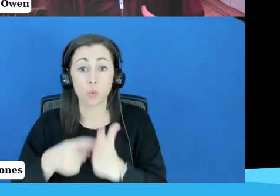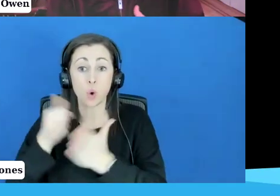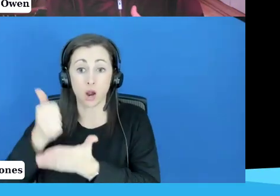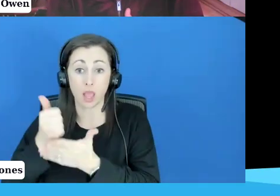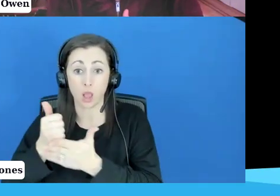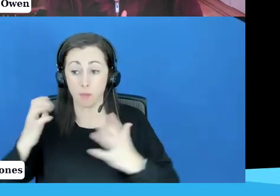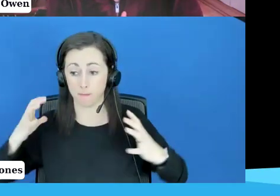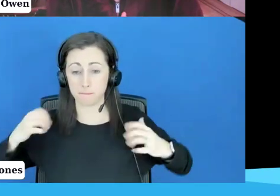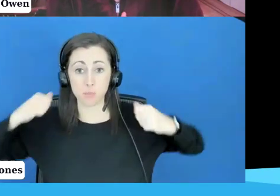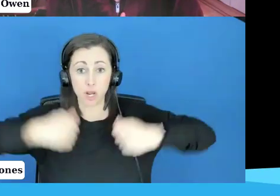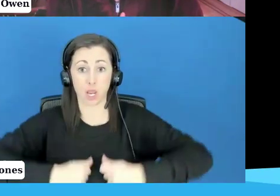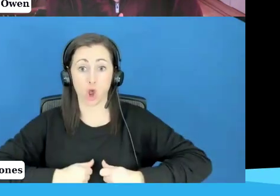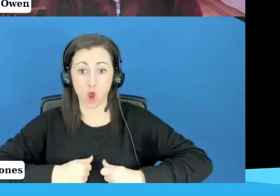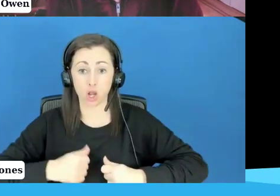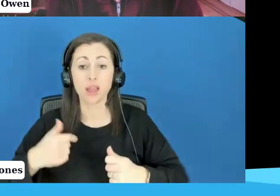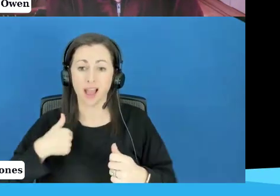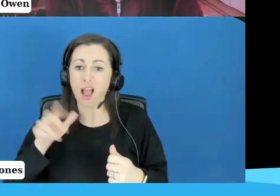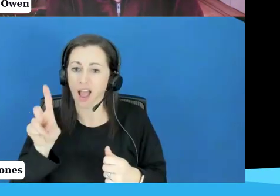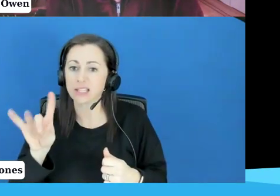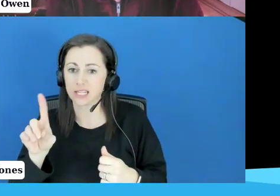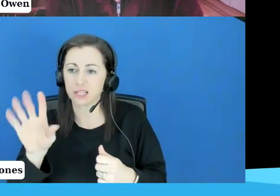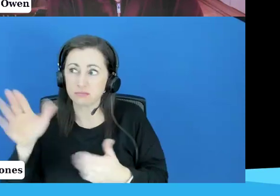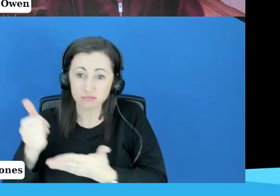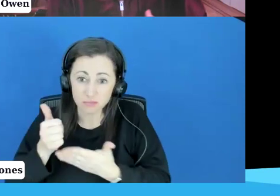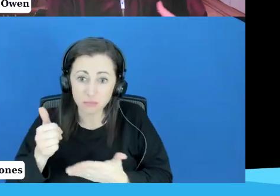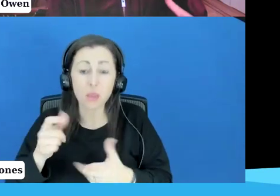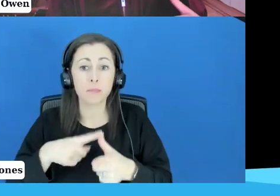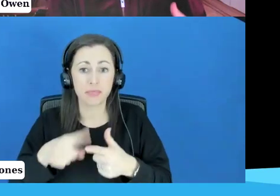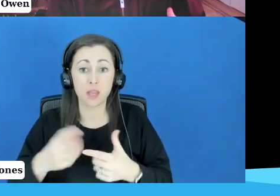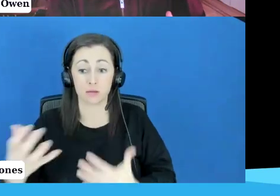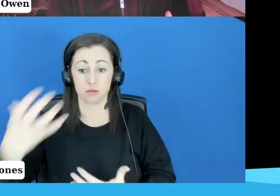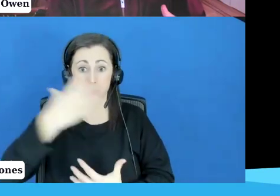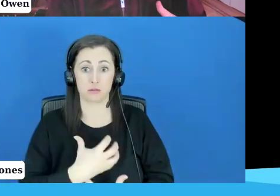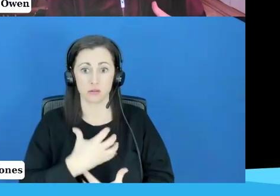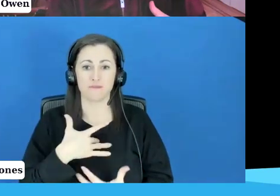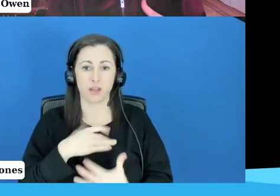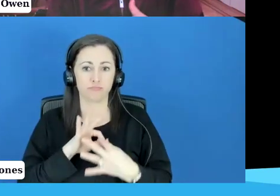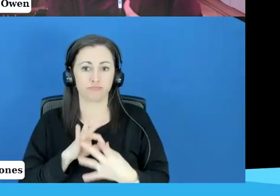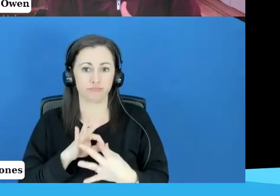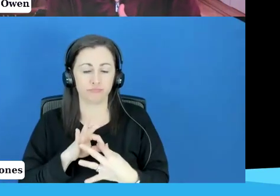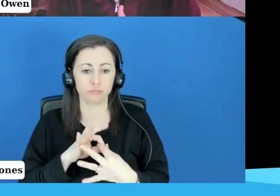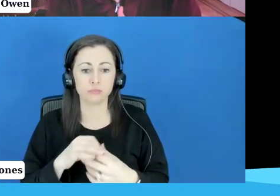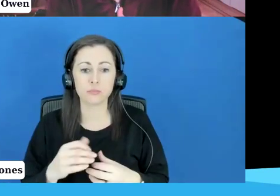but I still felt really connected to my kids when I was baby wearing. Accessible cribs, I created my own,